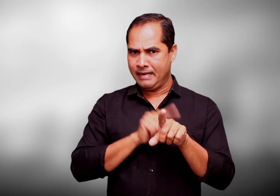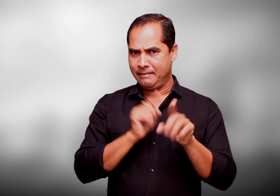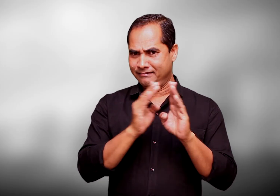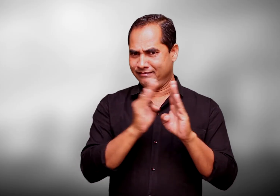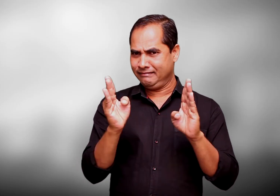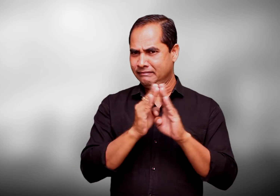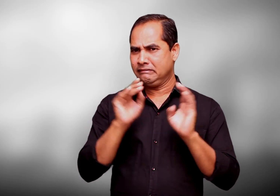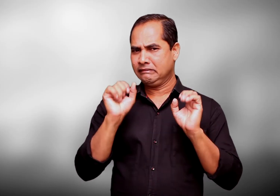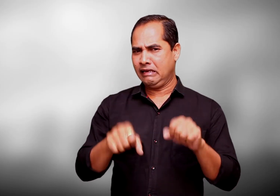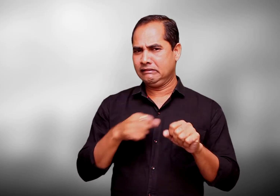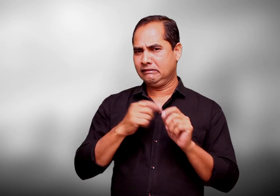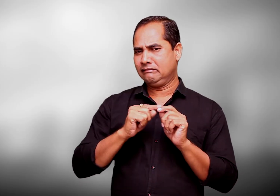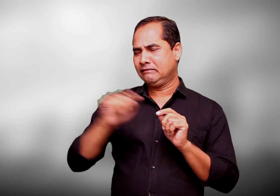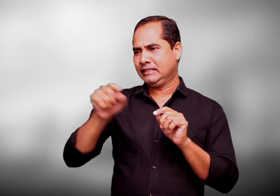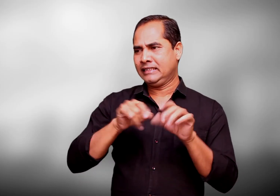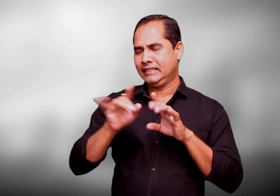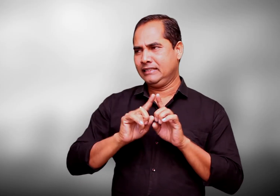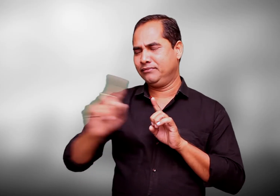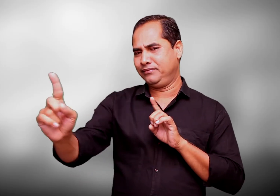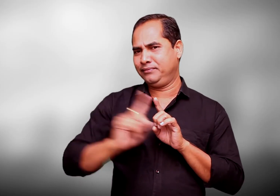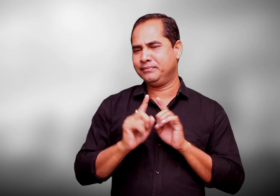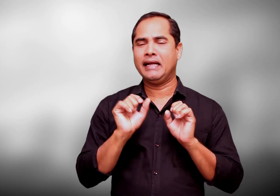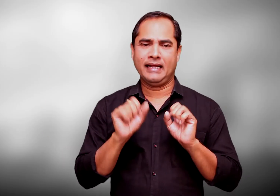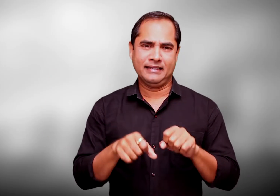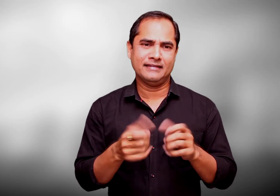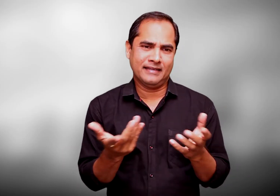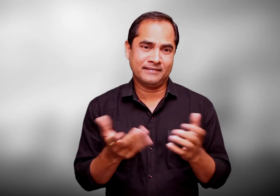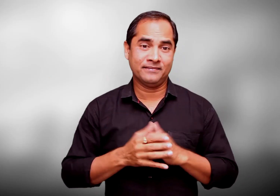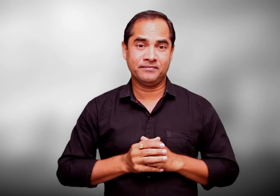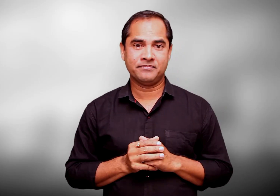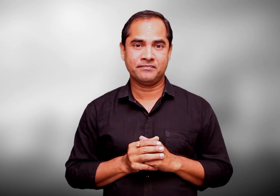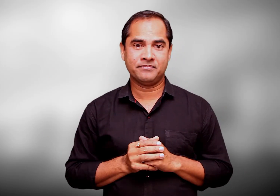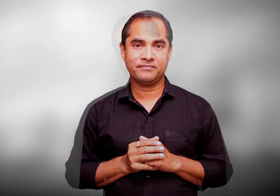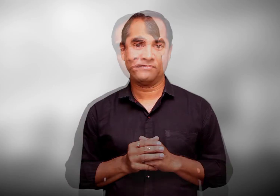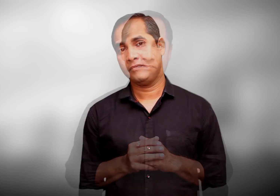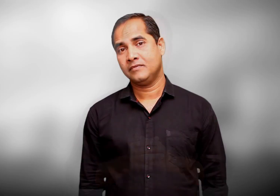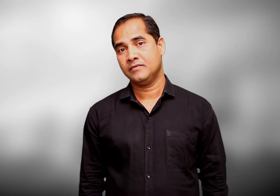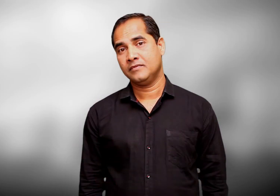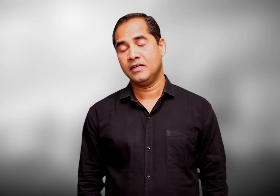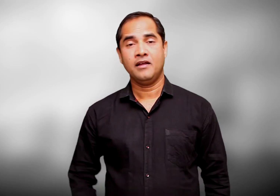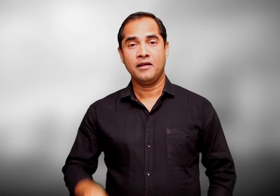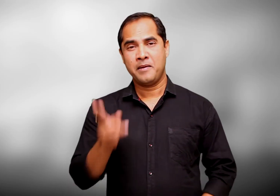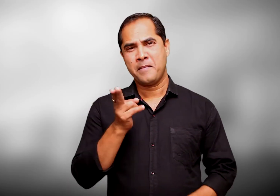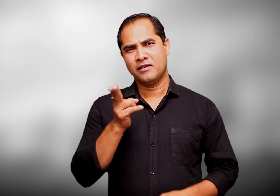same hours could be used for her first excursion outside the village.